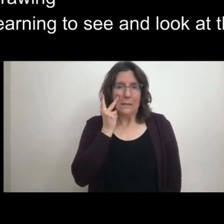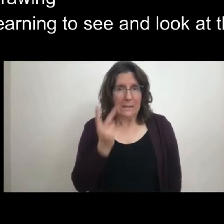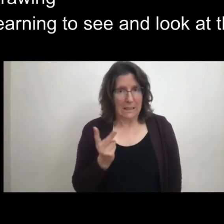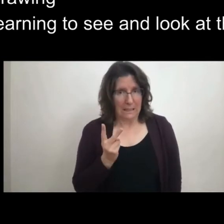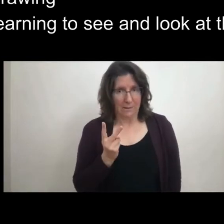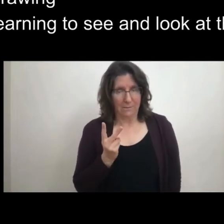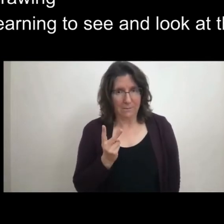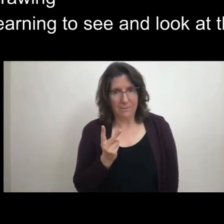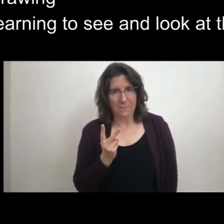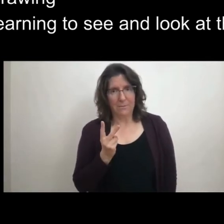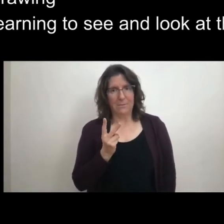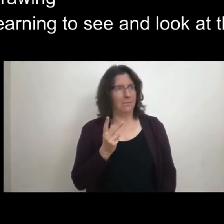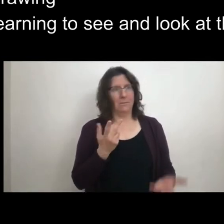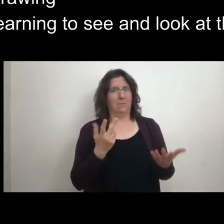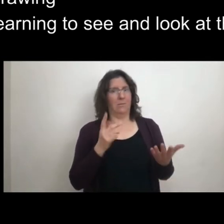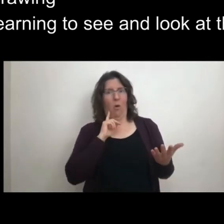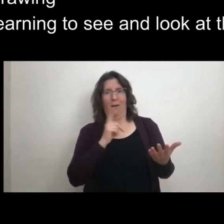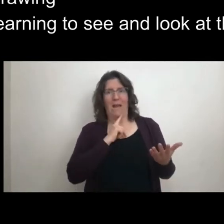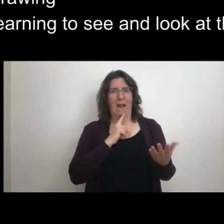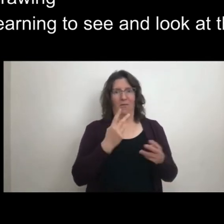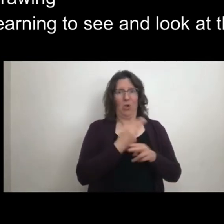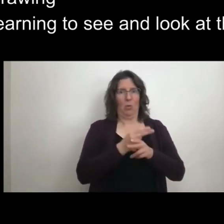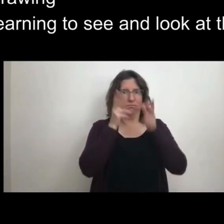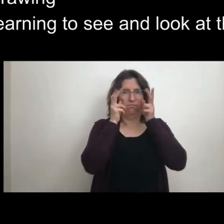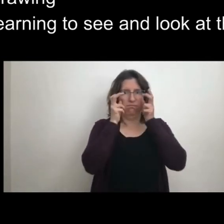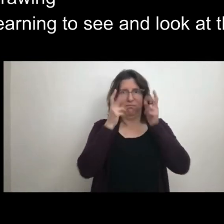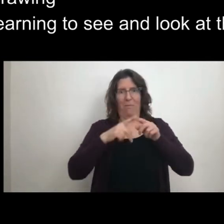The students were learning to "see." as deaf people we use our vision, to be sure . . .